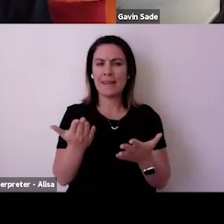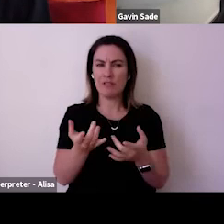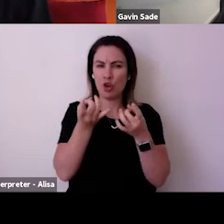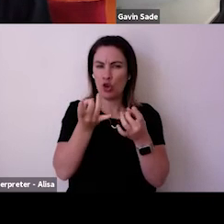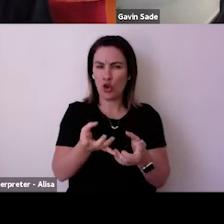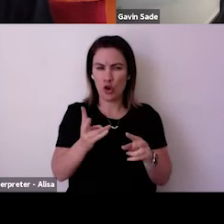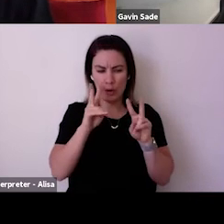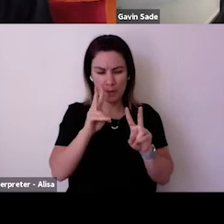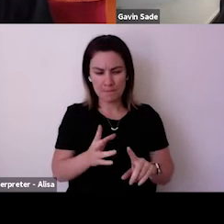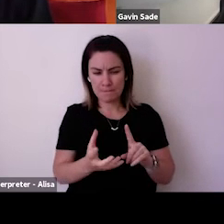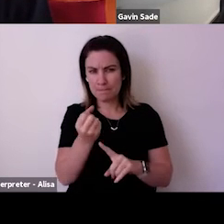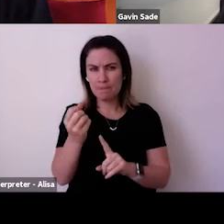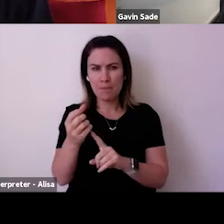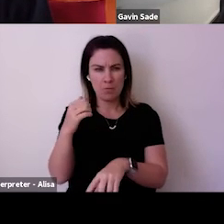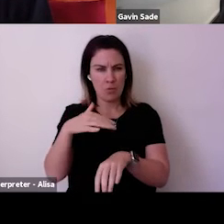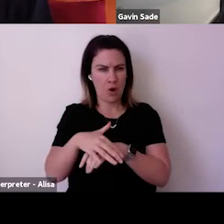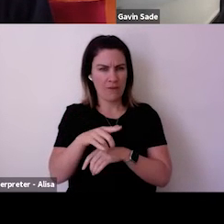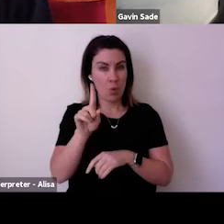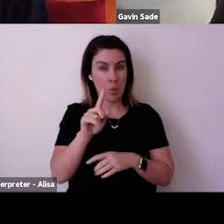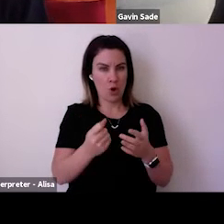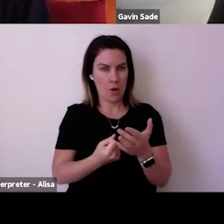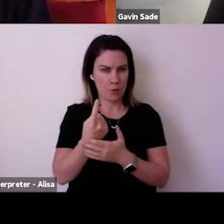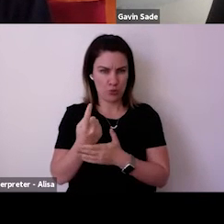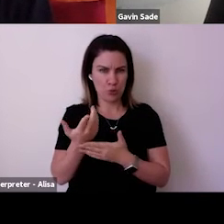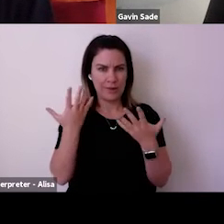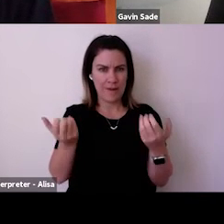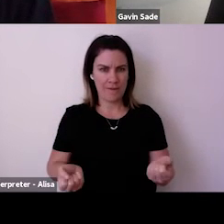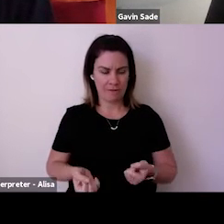interdisciplinary work for students and accredited industries.